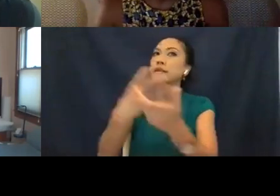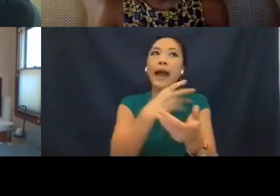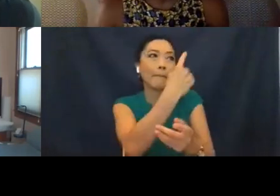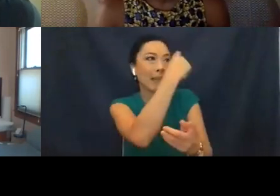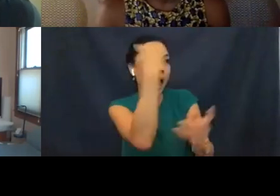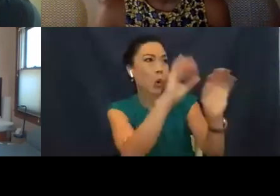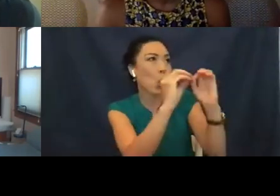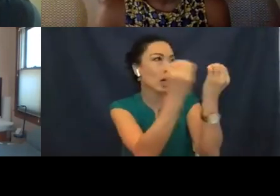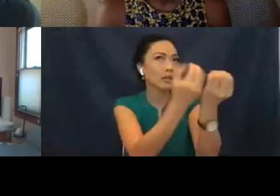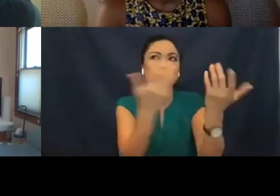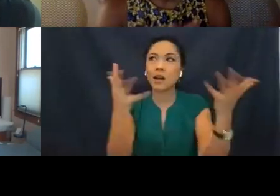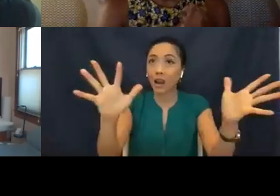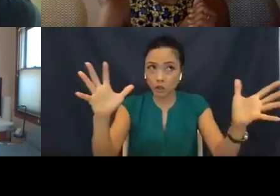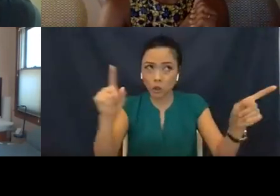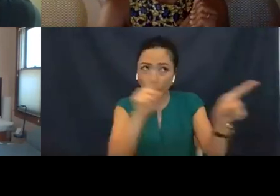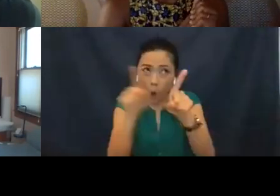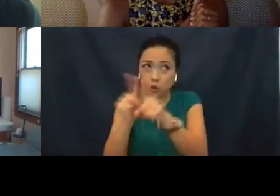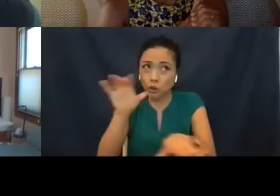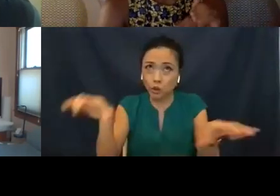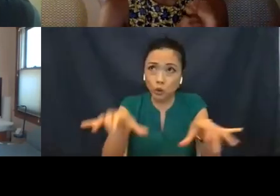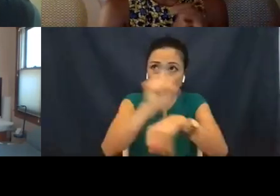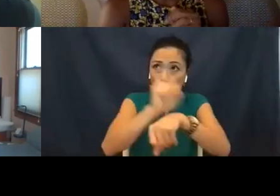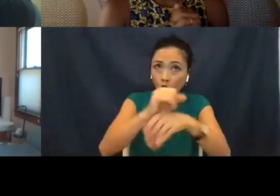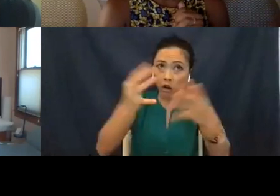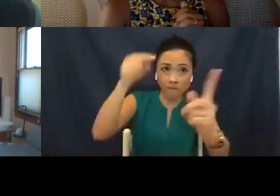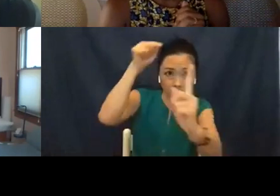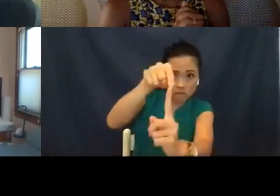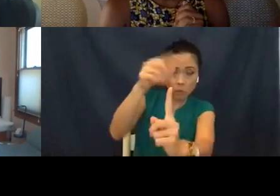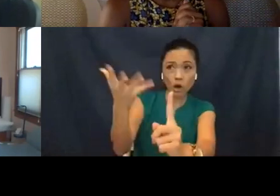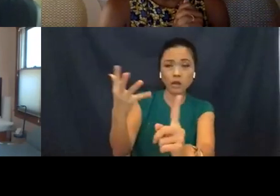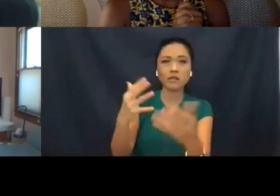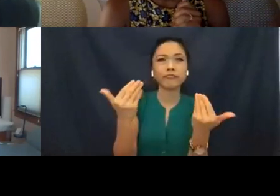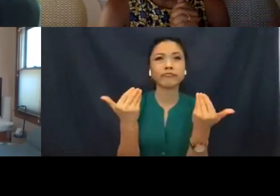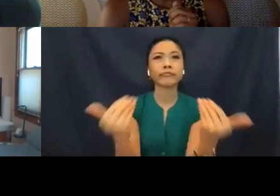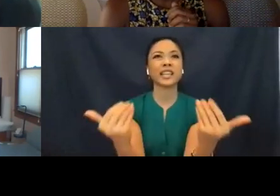of getting well. >> ANNA GLASS: I think that is right